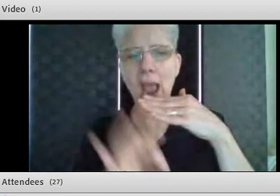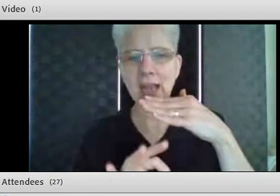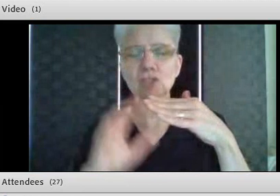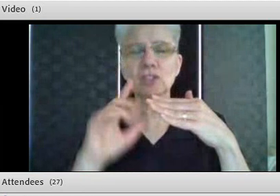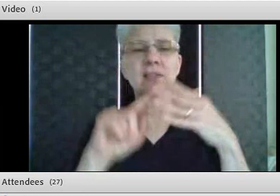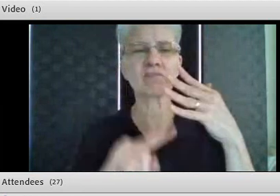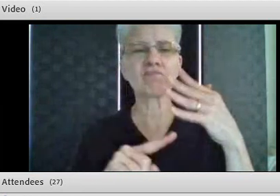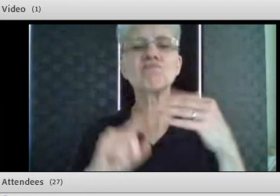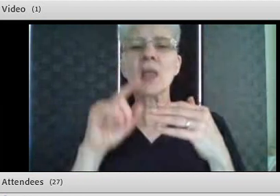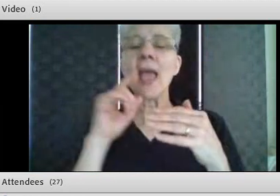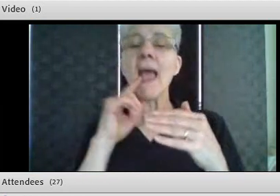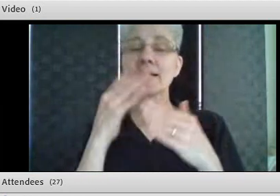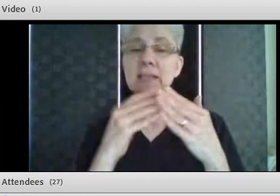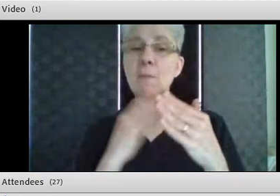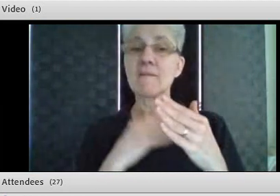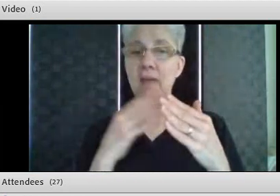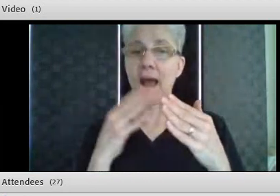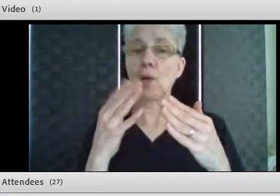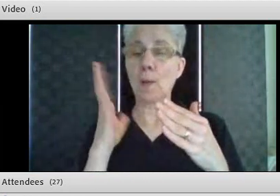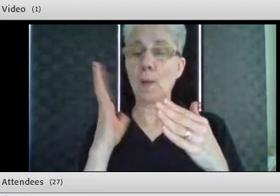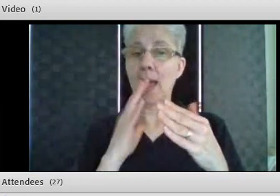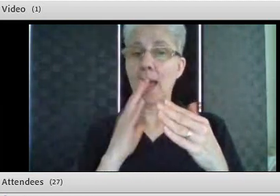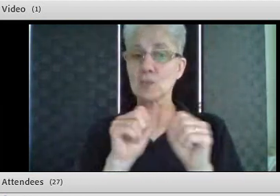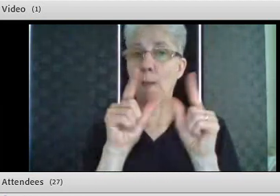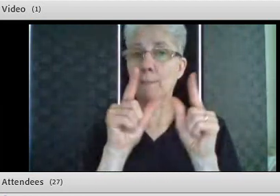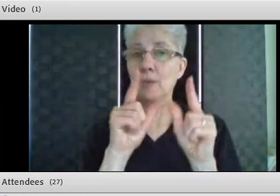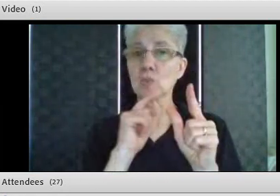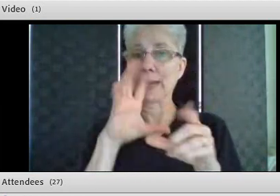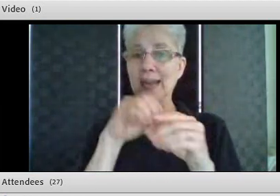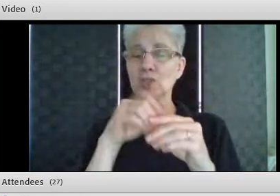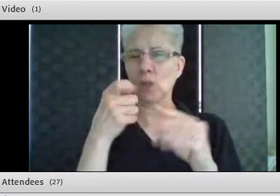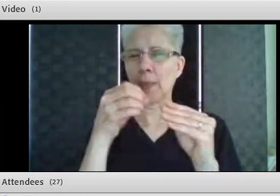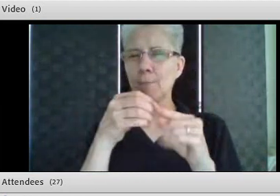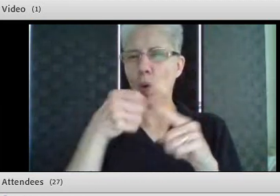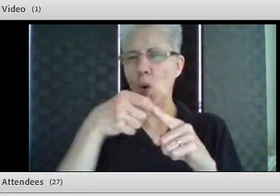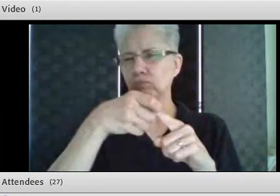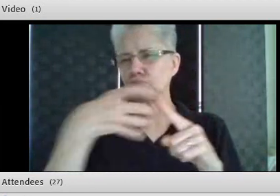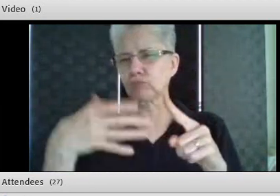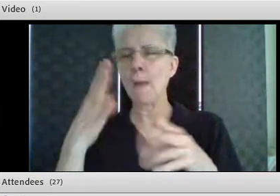Then we do this whole thing. We go into the steady beat, and we relate it to fractions,